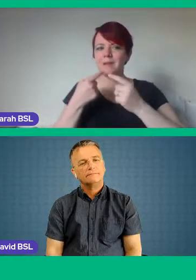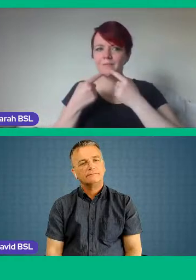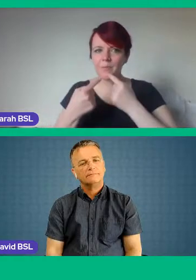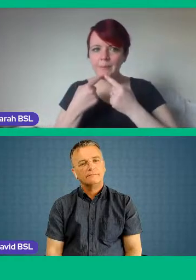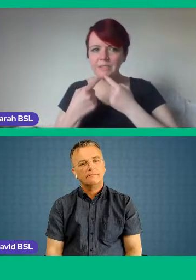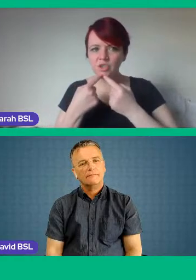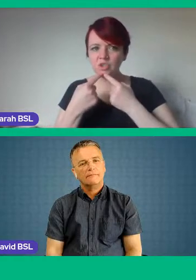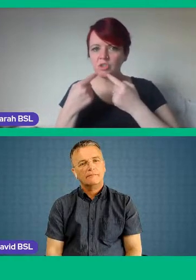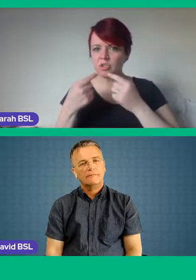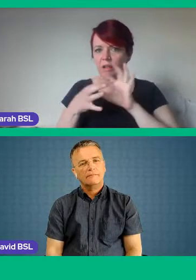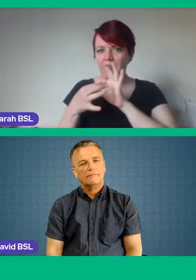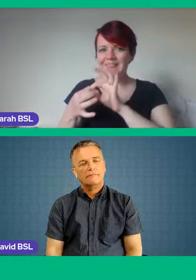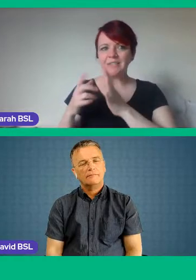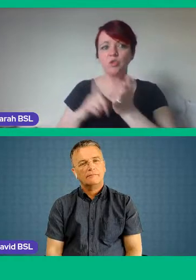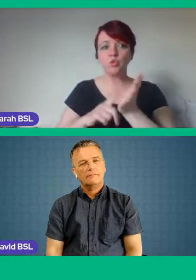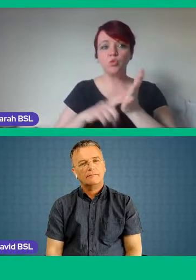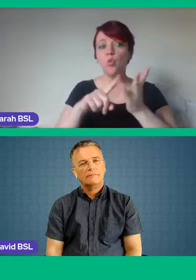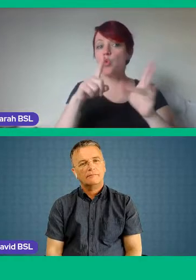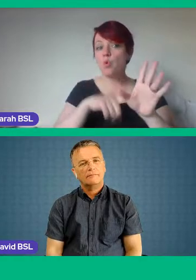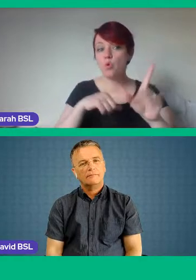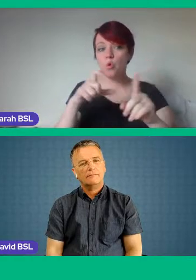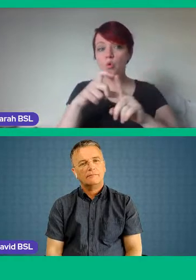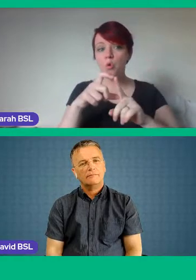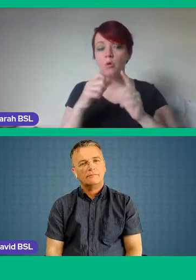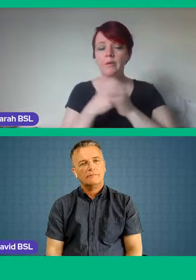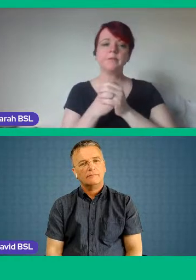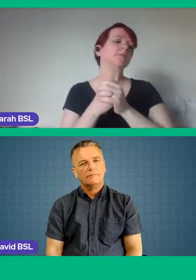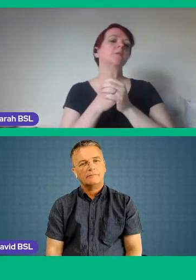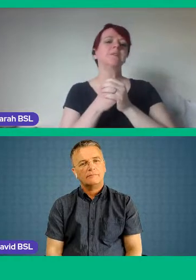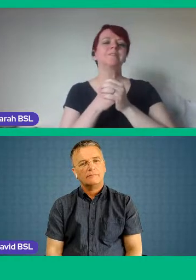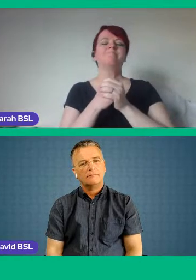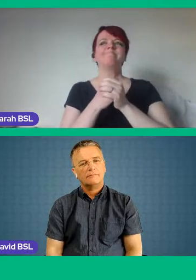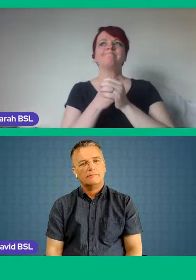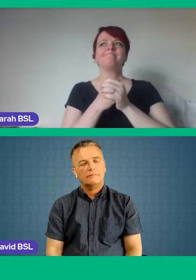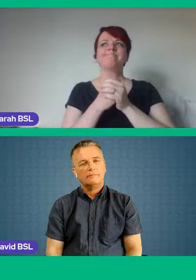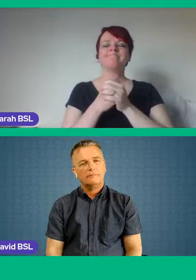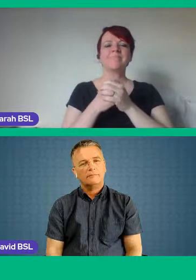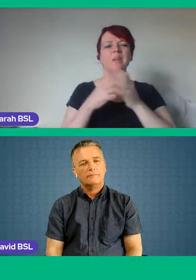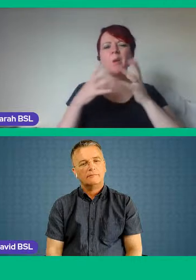there is a bigger question in terms of access.